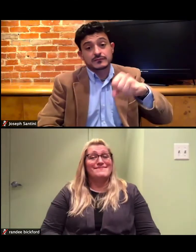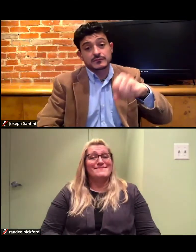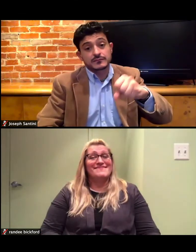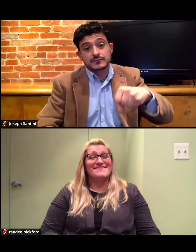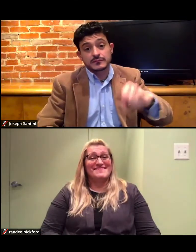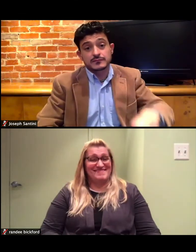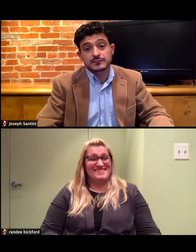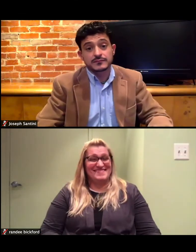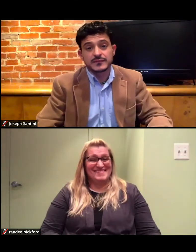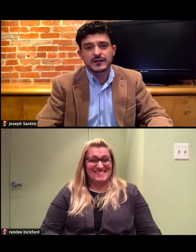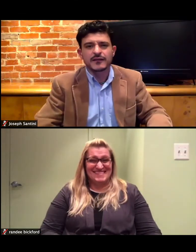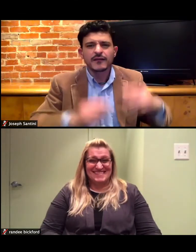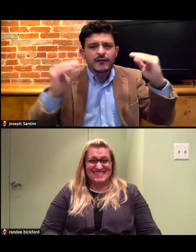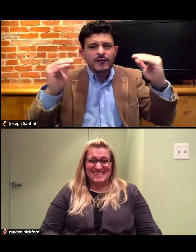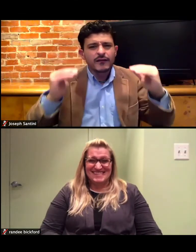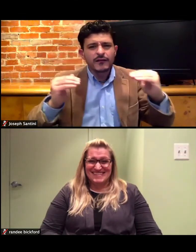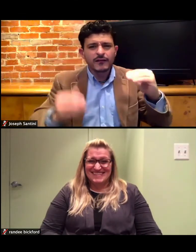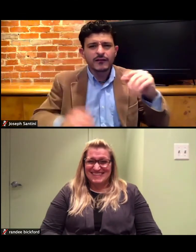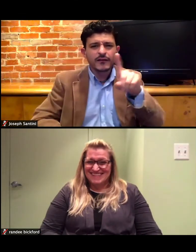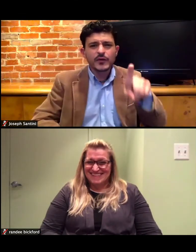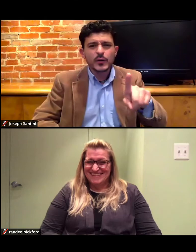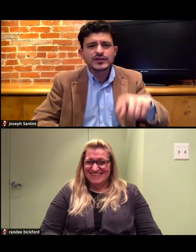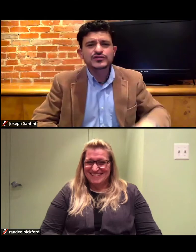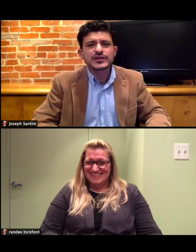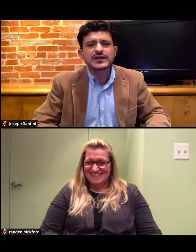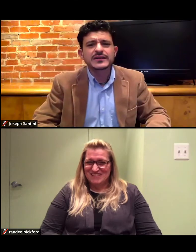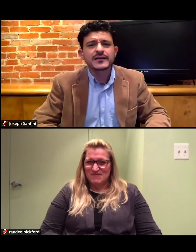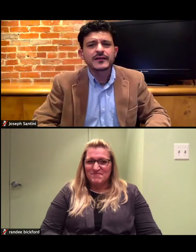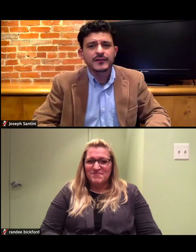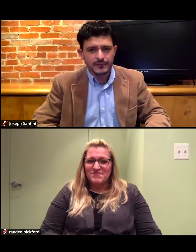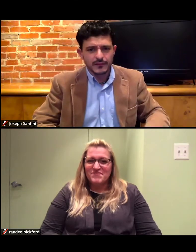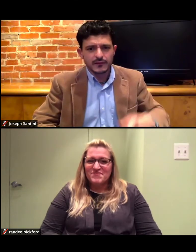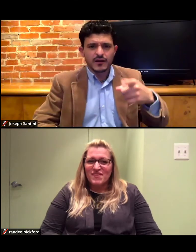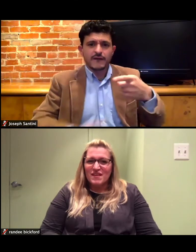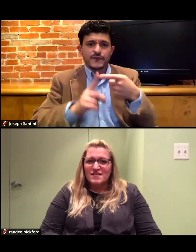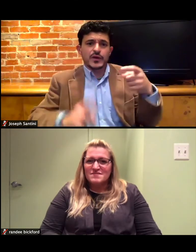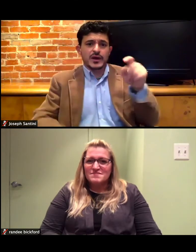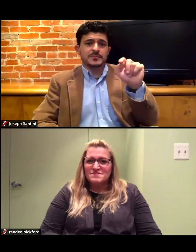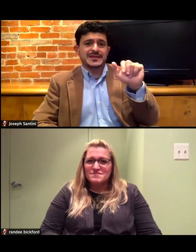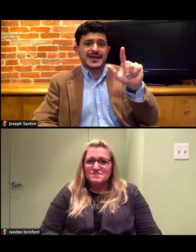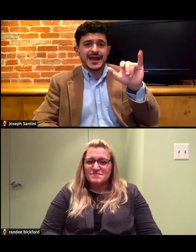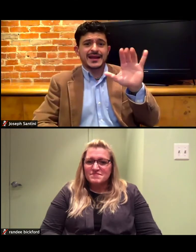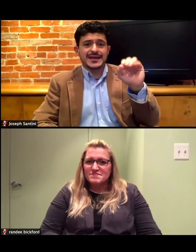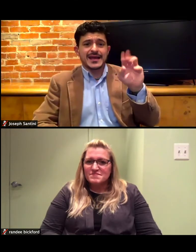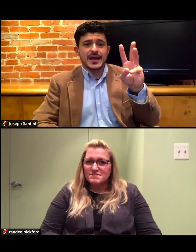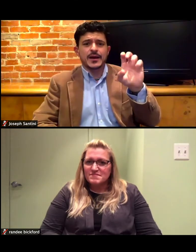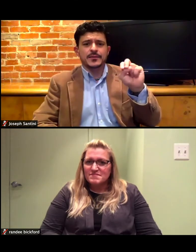Yes, that applies to high school as well not just middle school. Okay, there are additional questions?